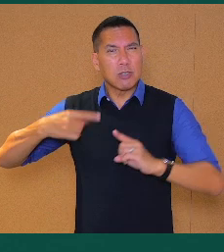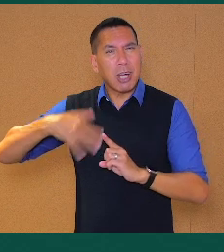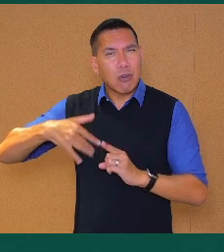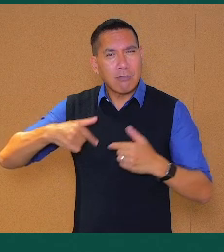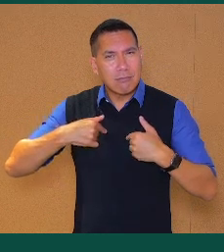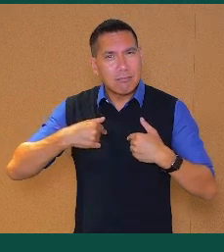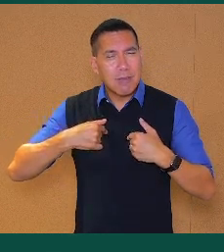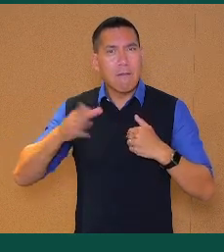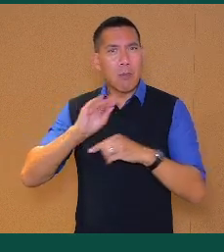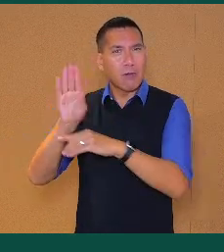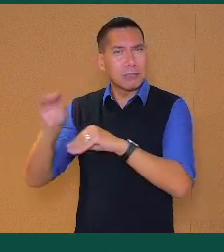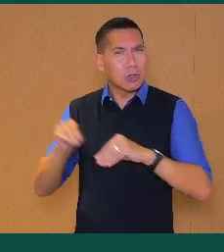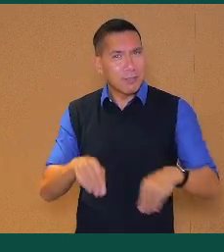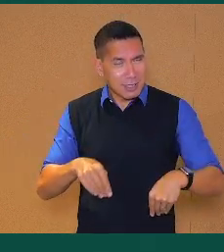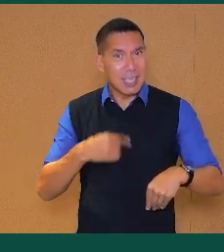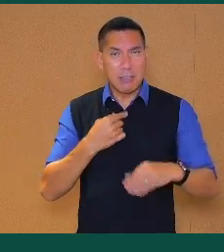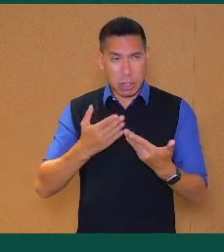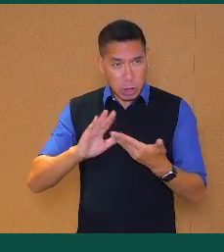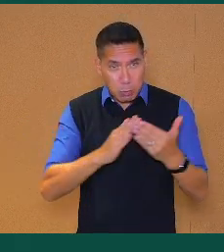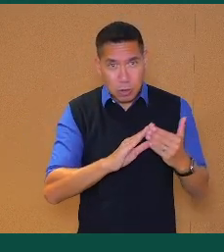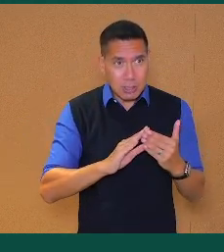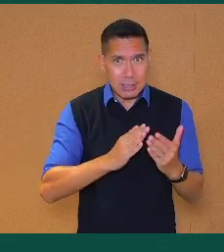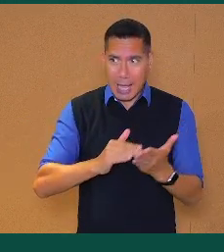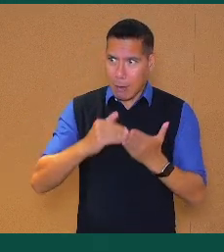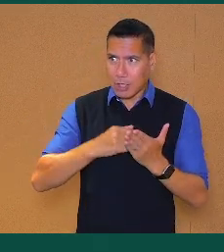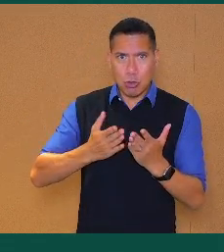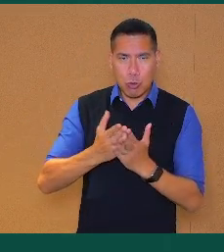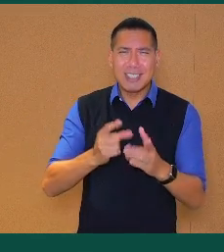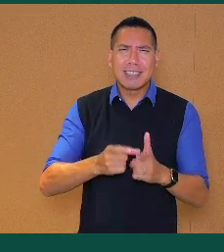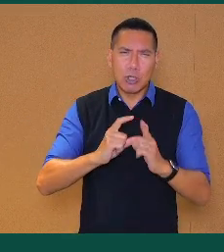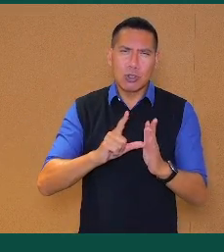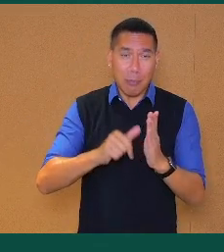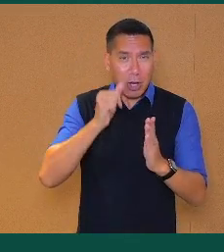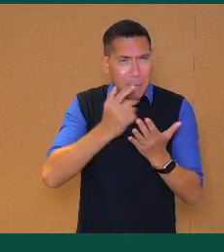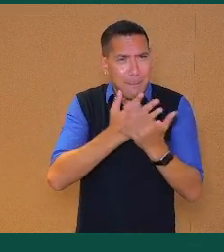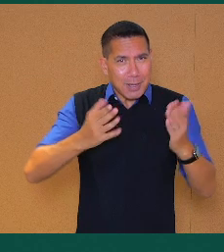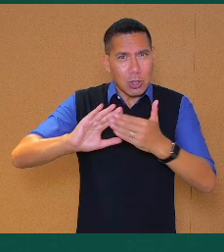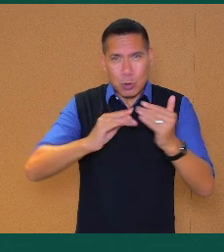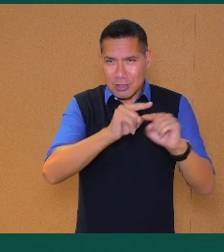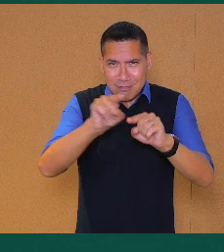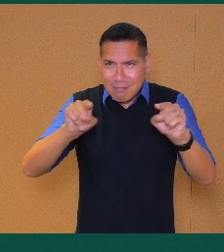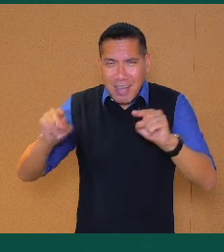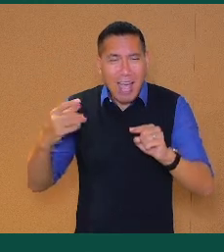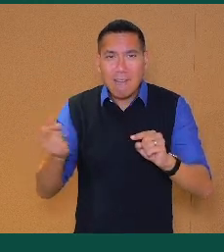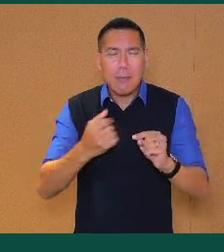a culturally diverse background and being a migrant myself, sometimes these communities are what get us through tough times.